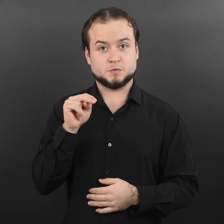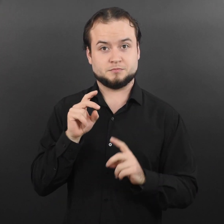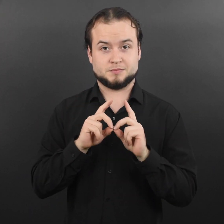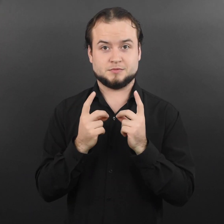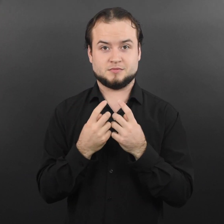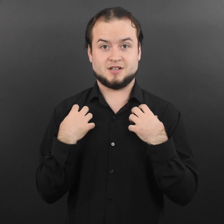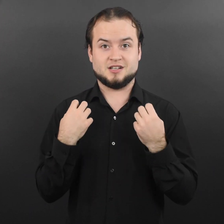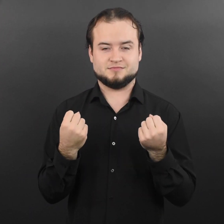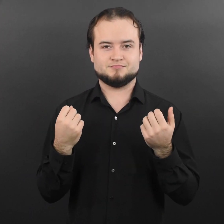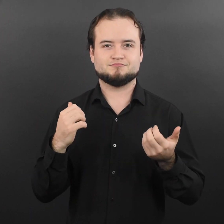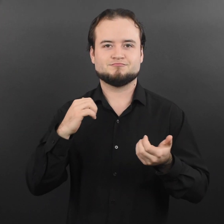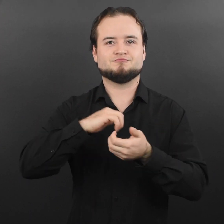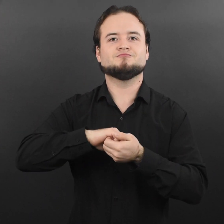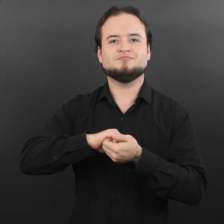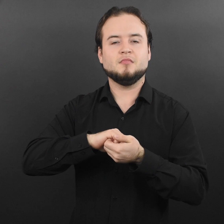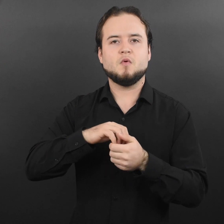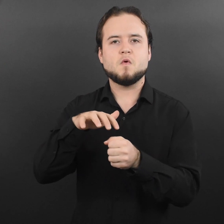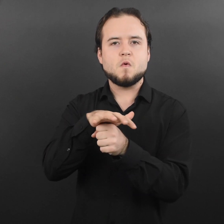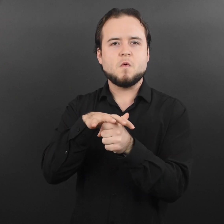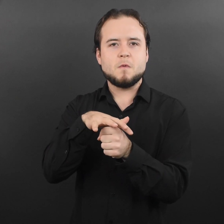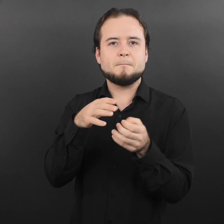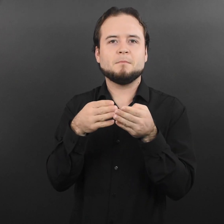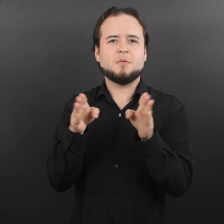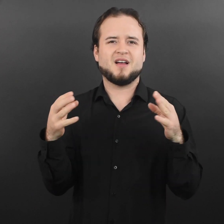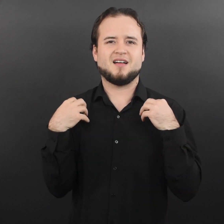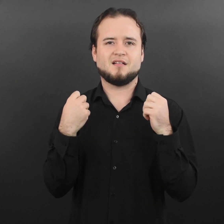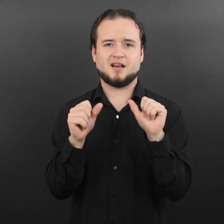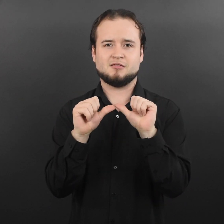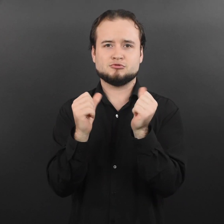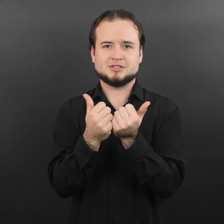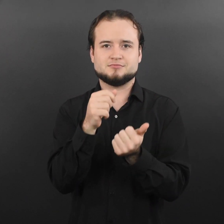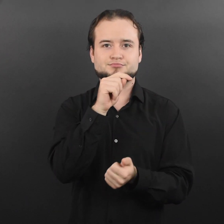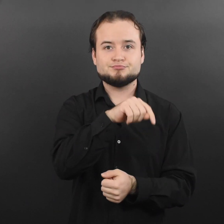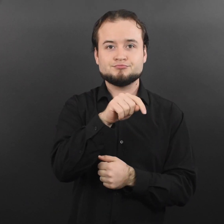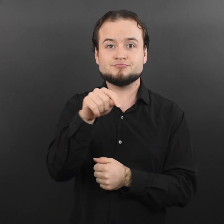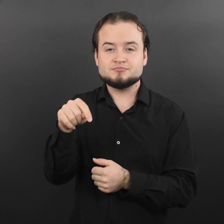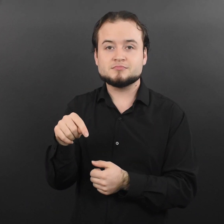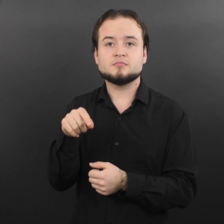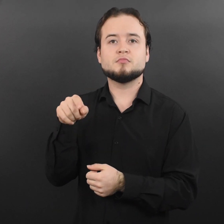the Minnesota Department of Health has partnered with local public health agencies,